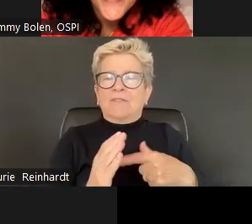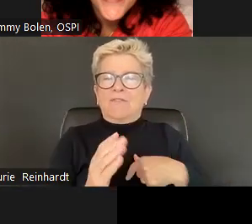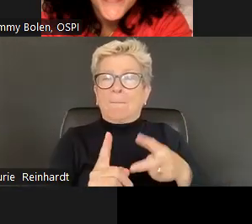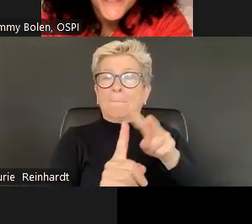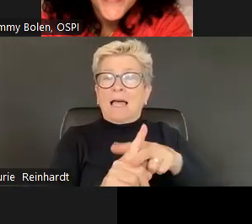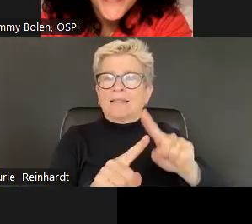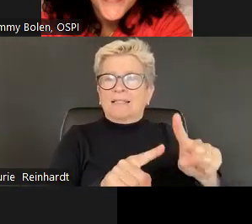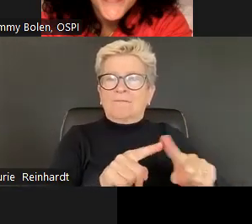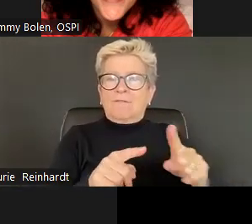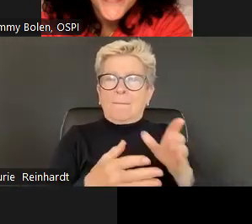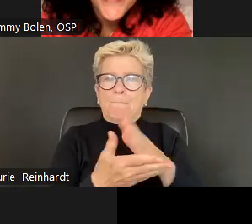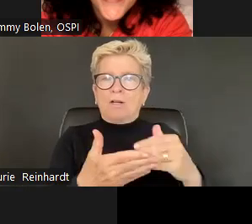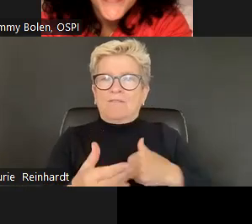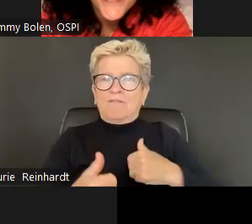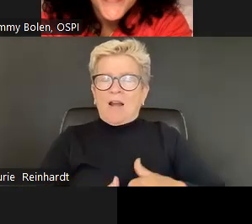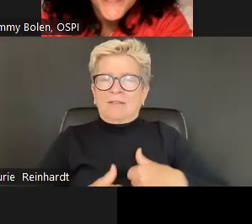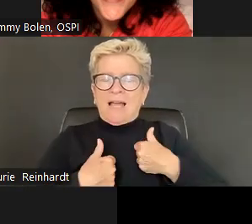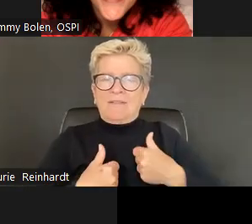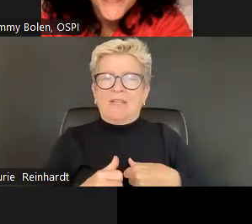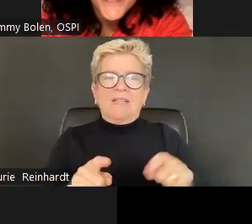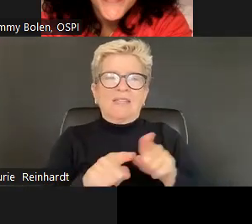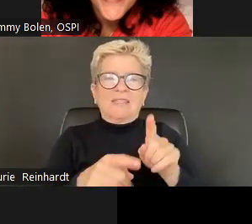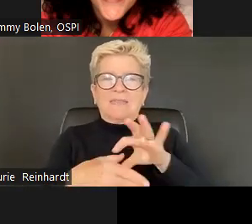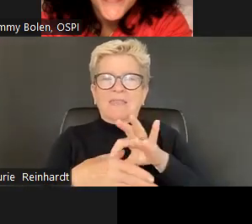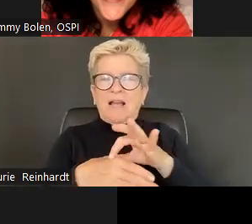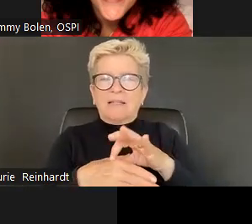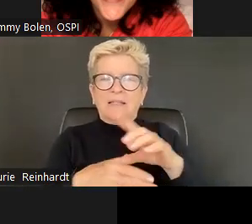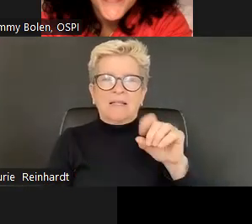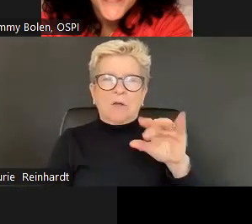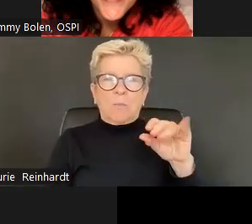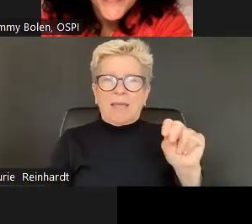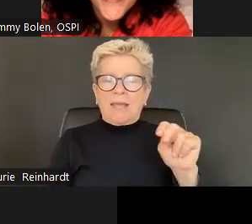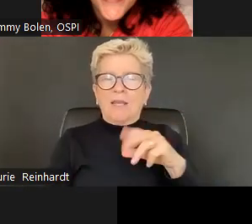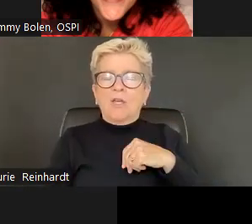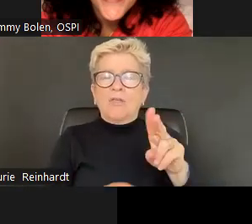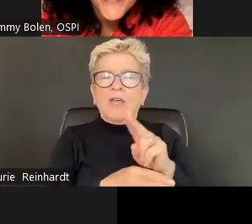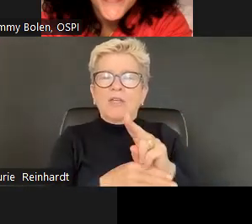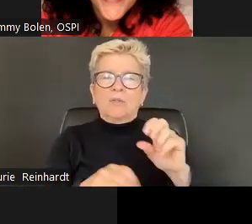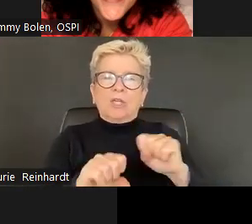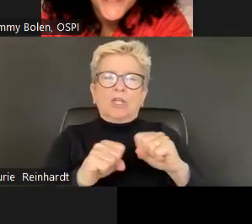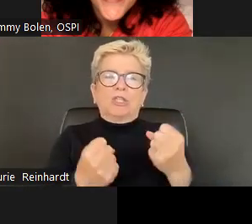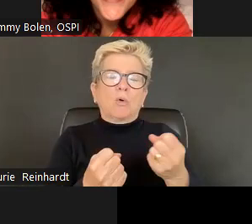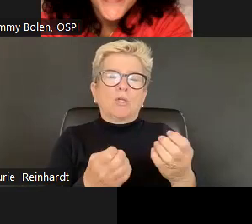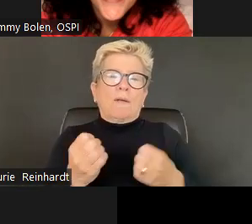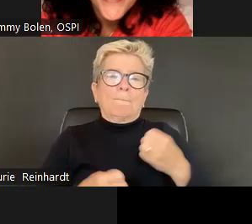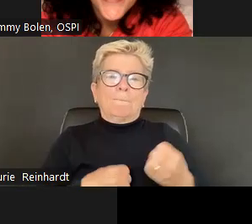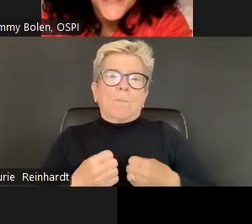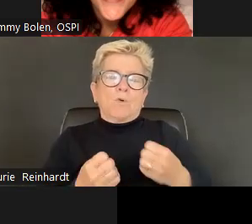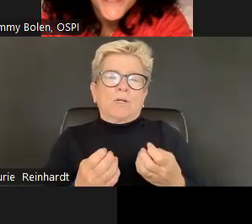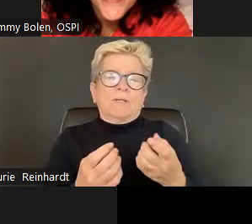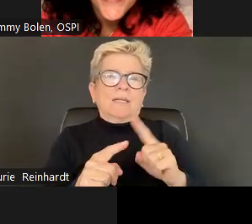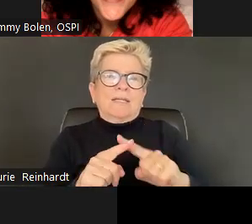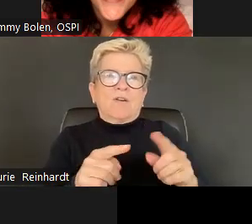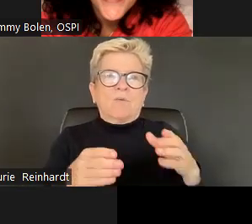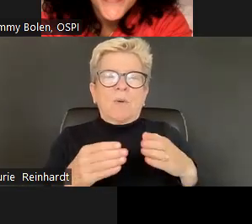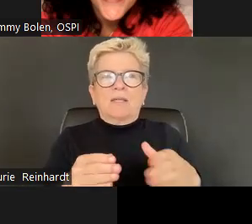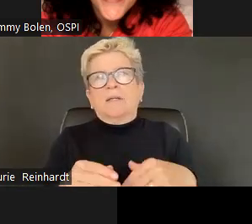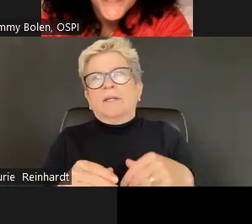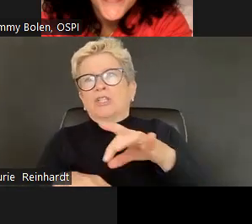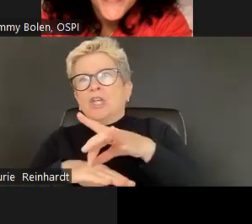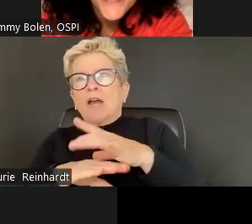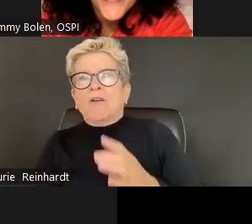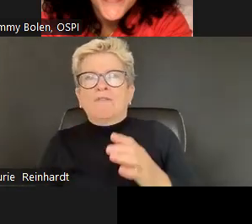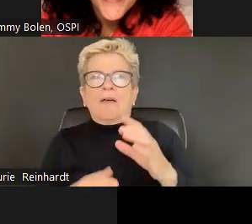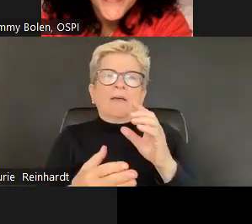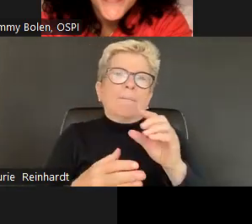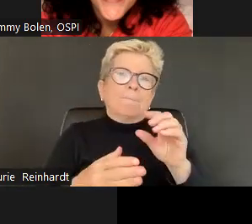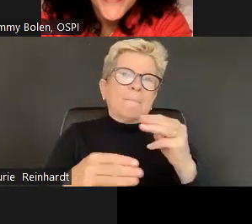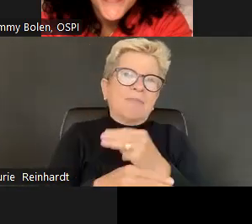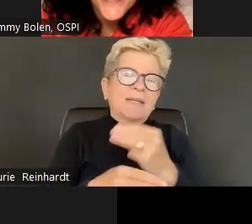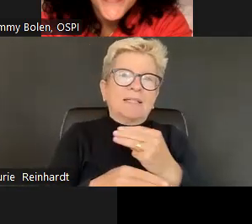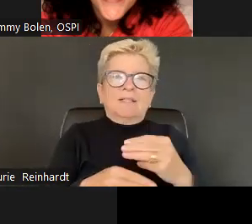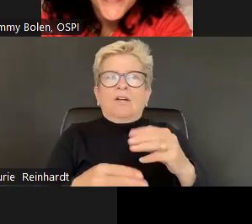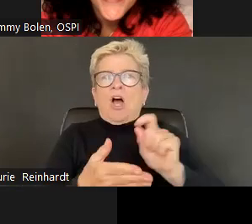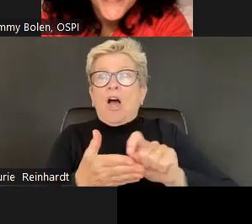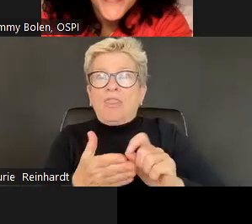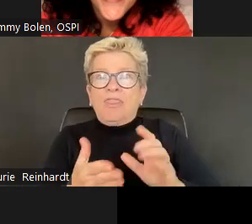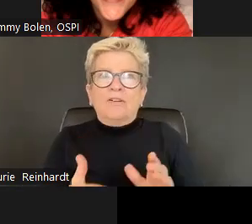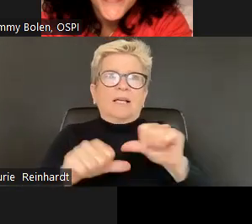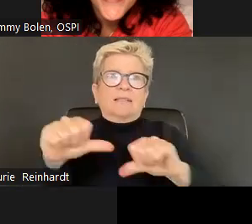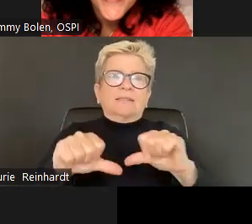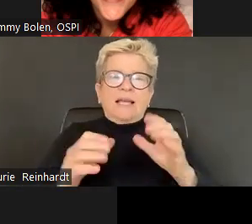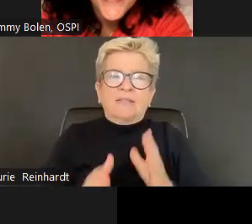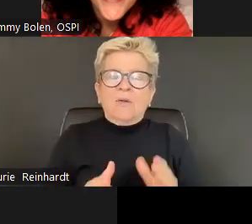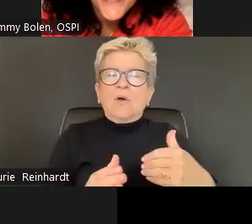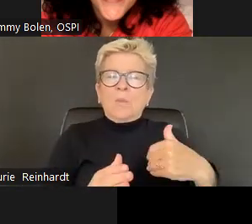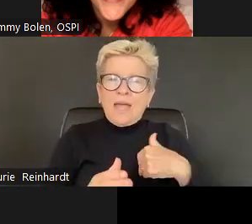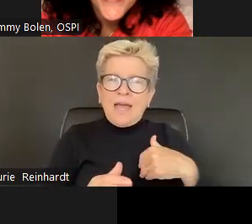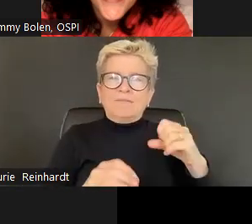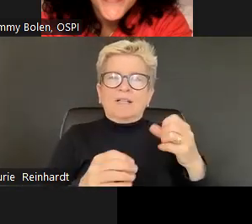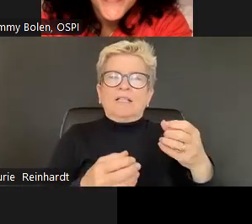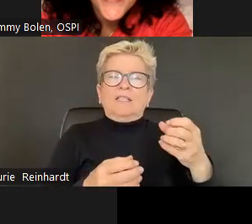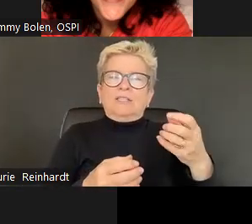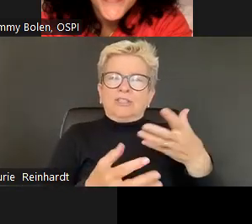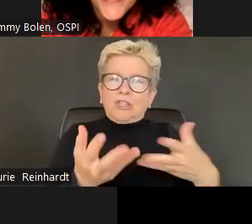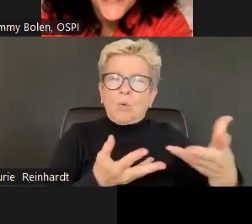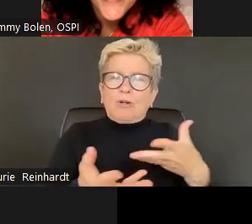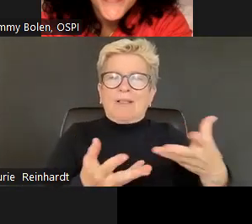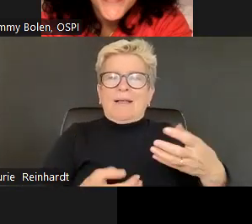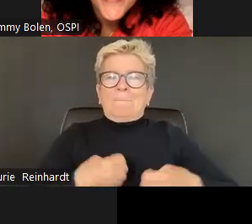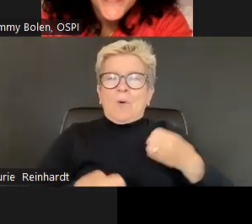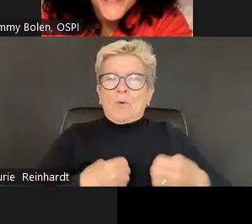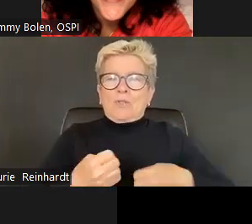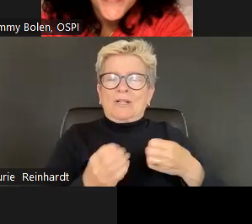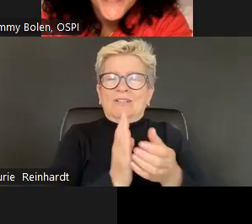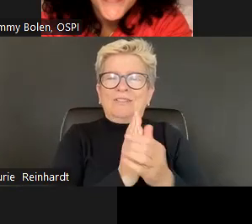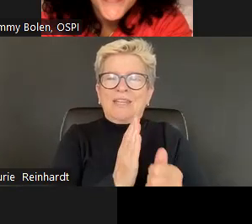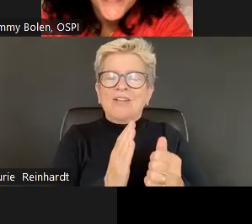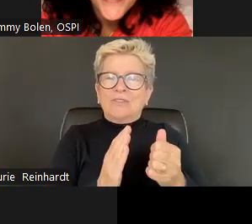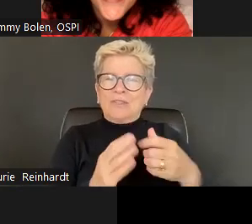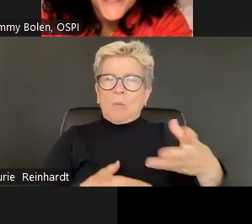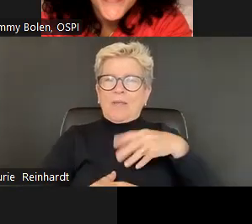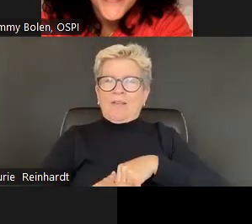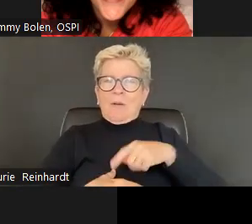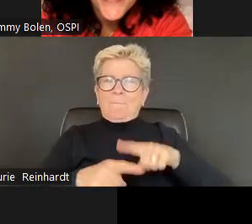Is showcasing that as, as humans, the different domains that we have, right, showcases that social emotional skills are different in different domains of our lives.